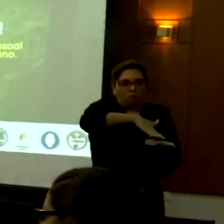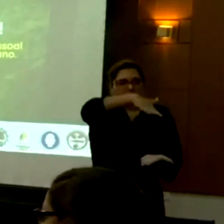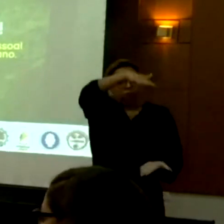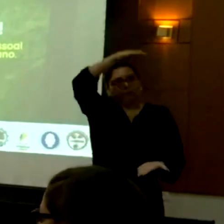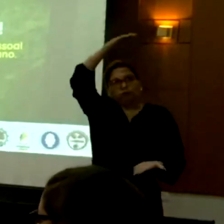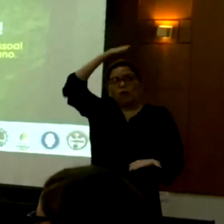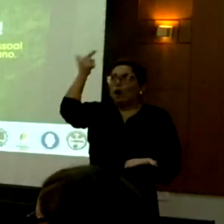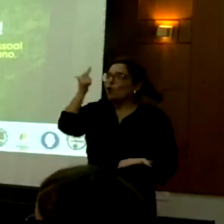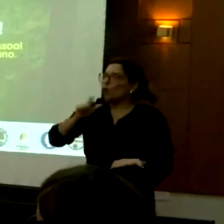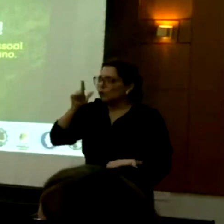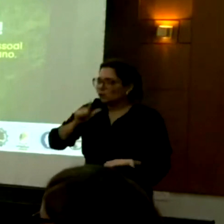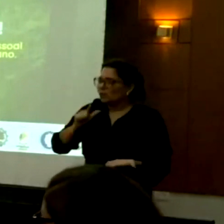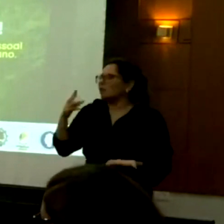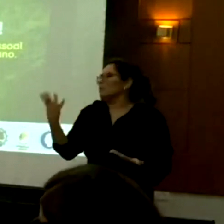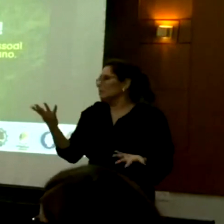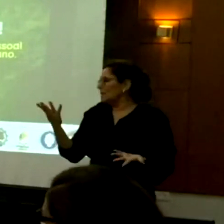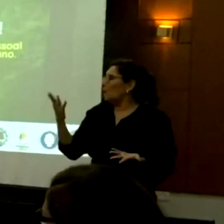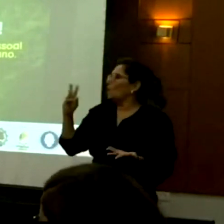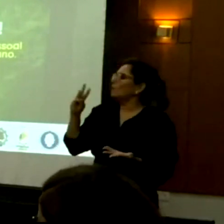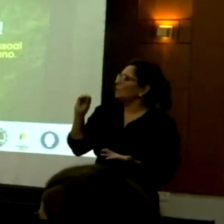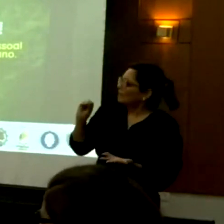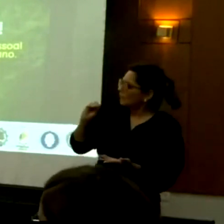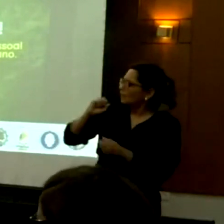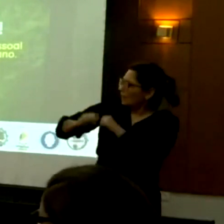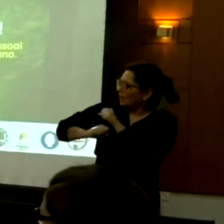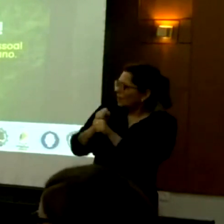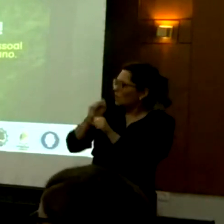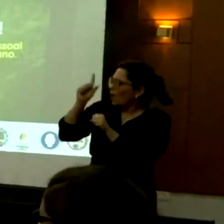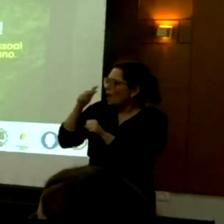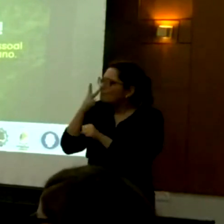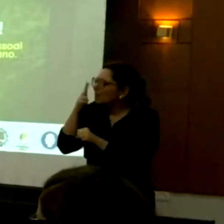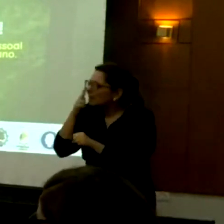, so these thirty years would be in this intensification of sex, exactly